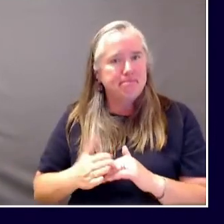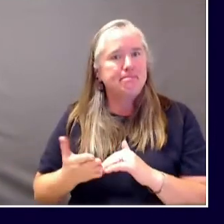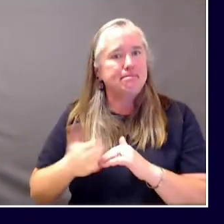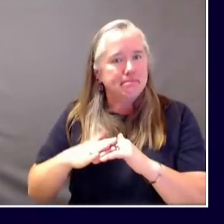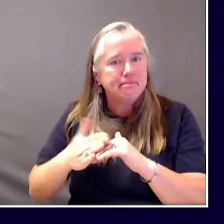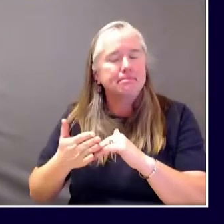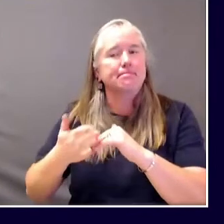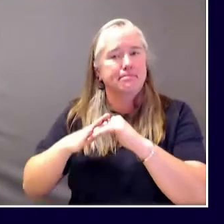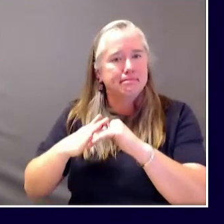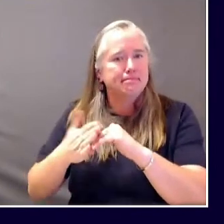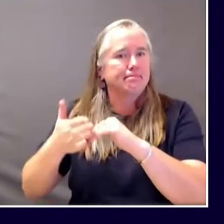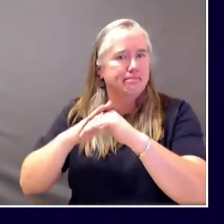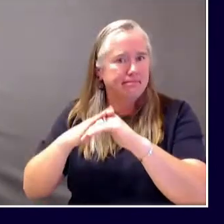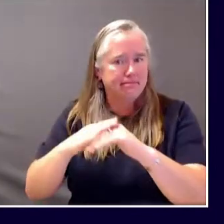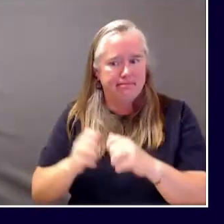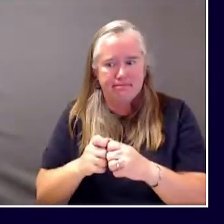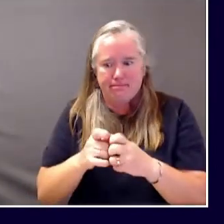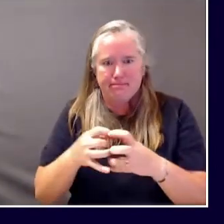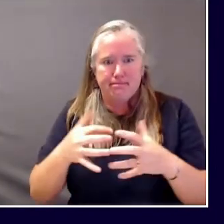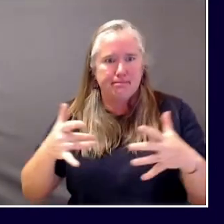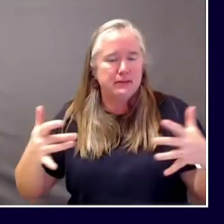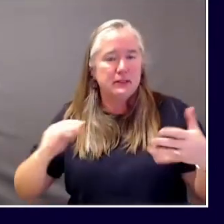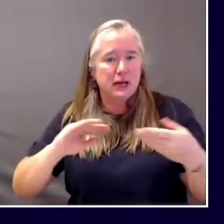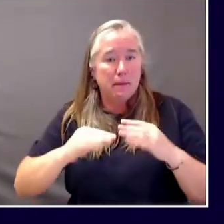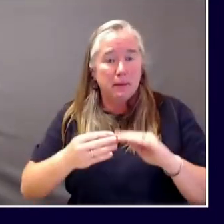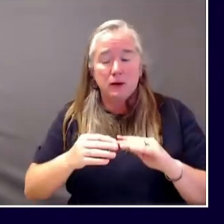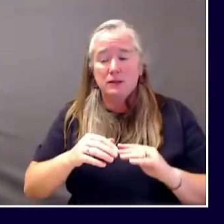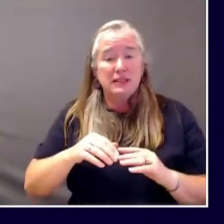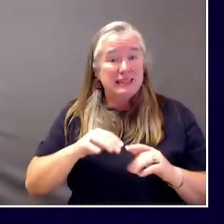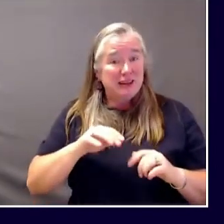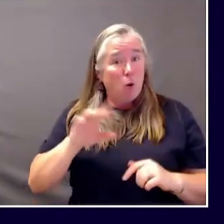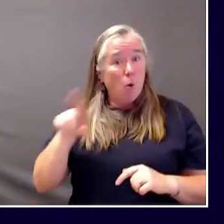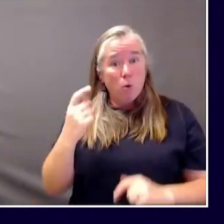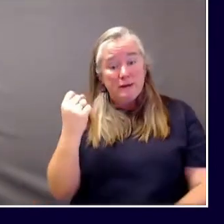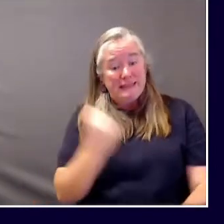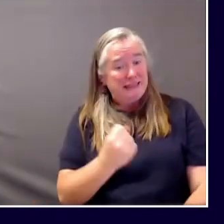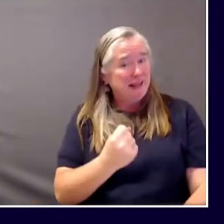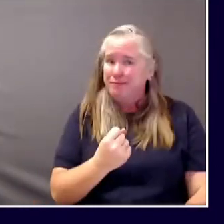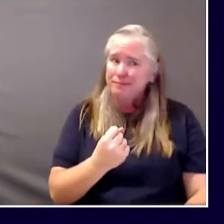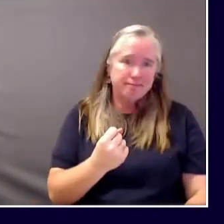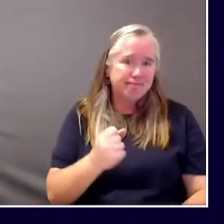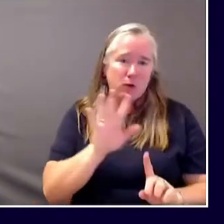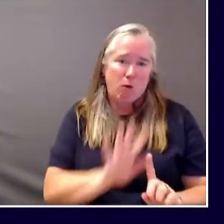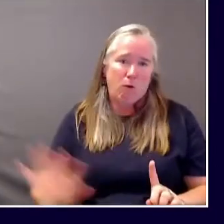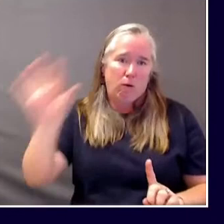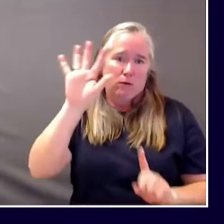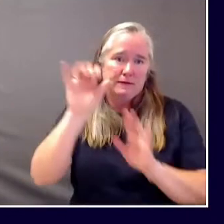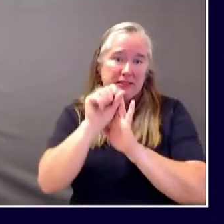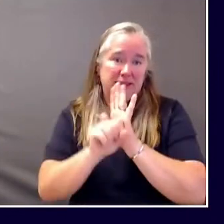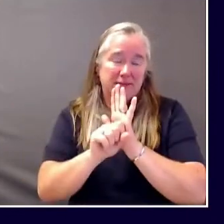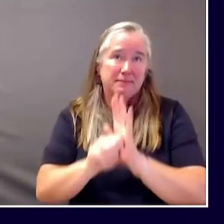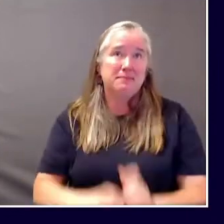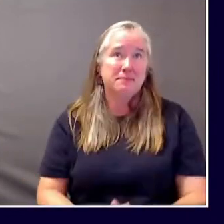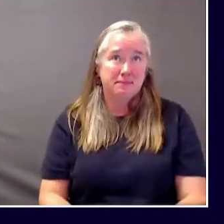of transmission